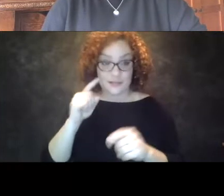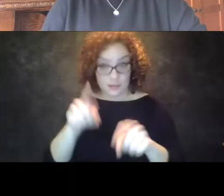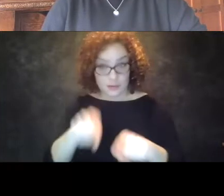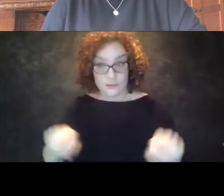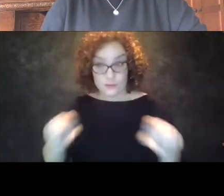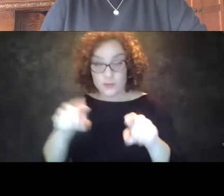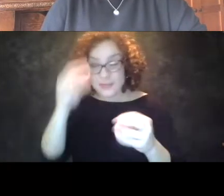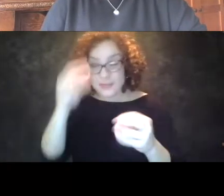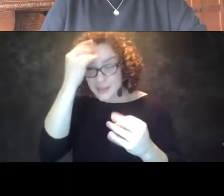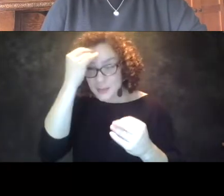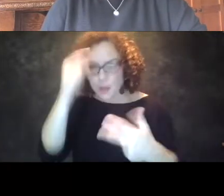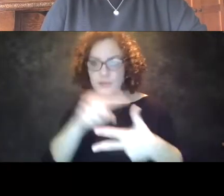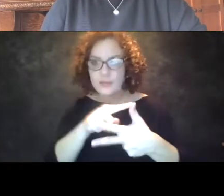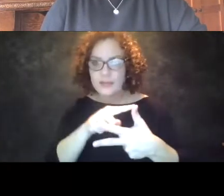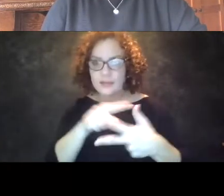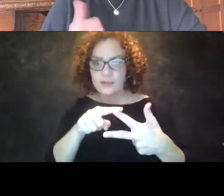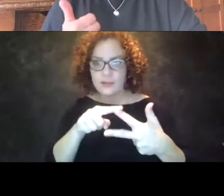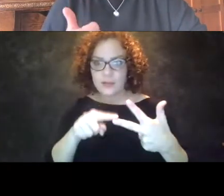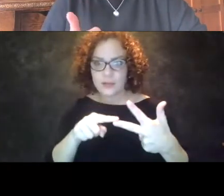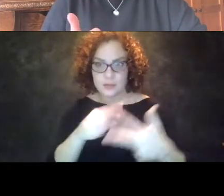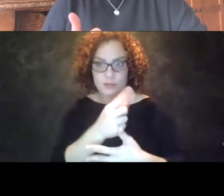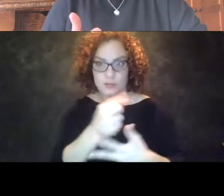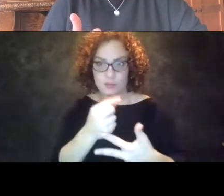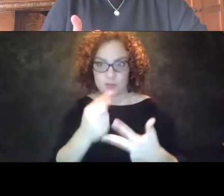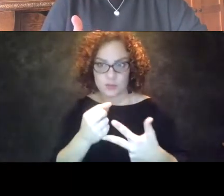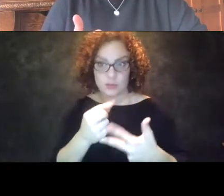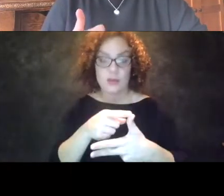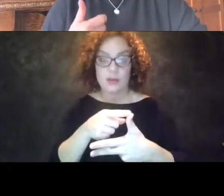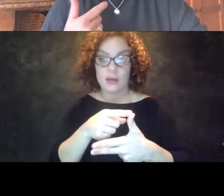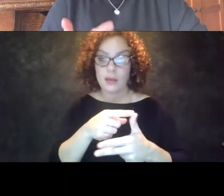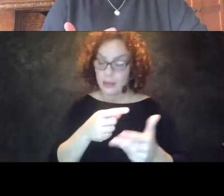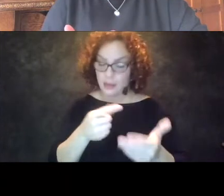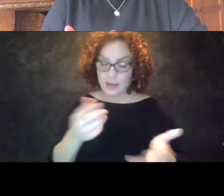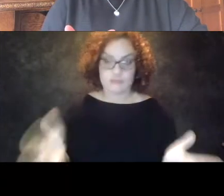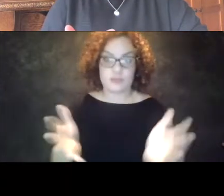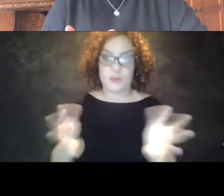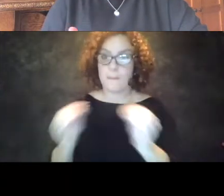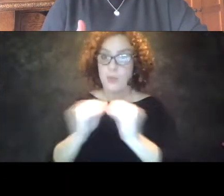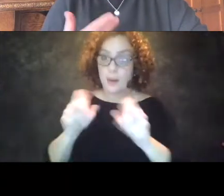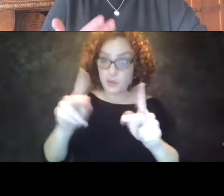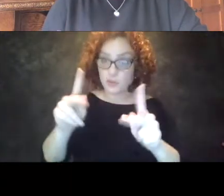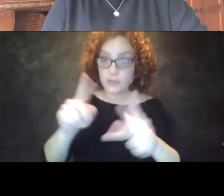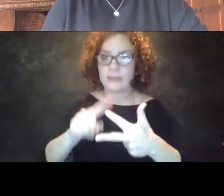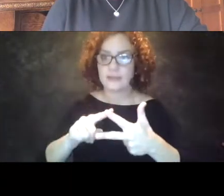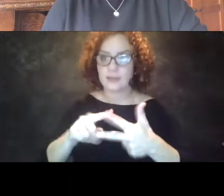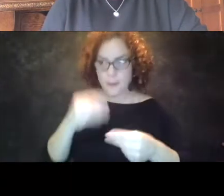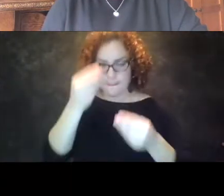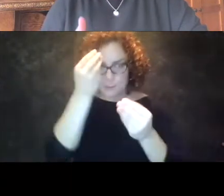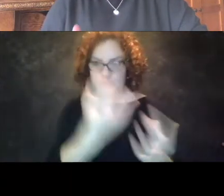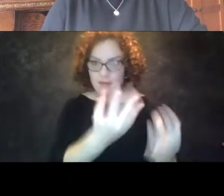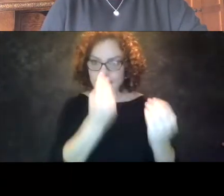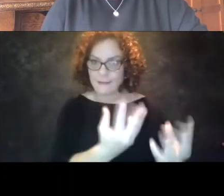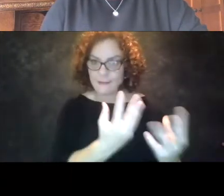practices, increasing opportunities, providing information and using effective facilitation